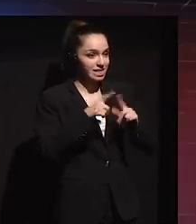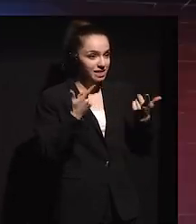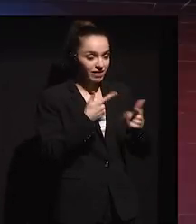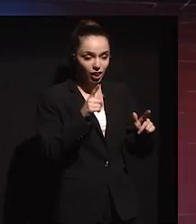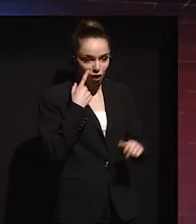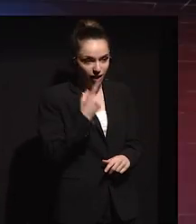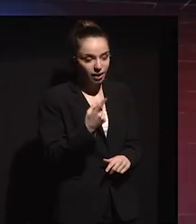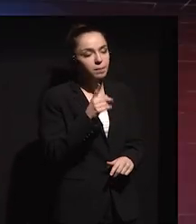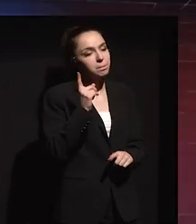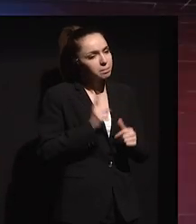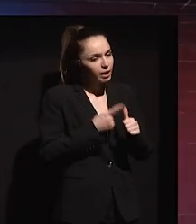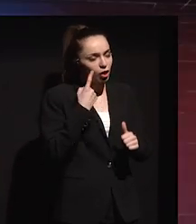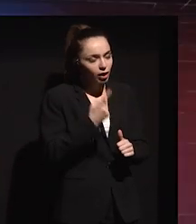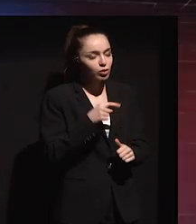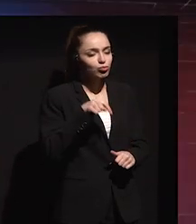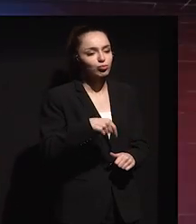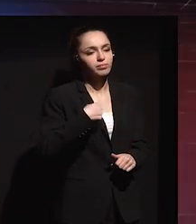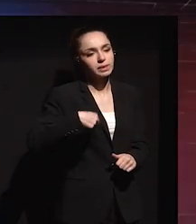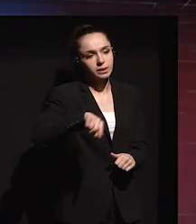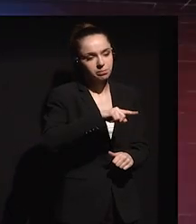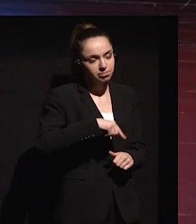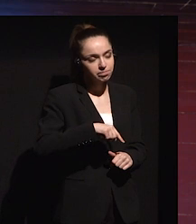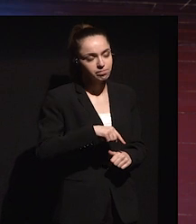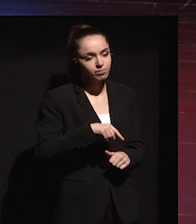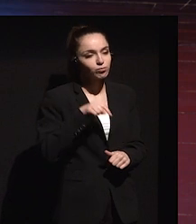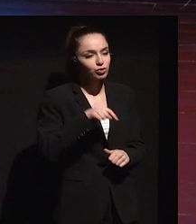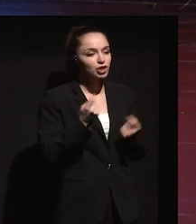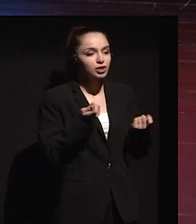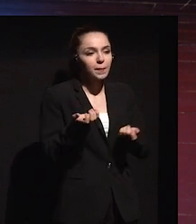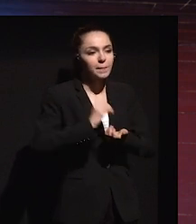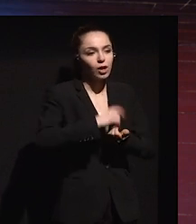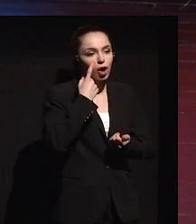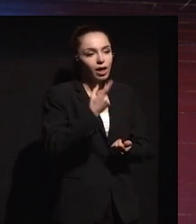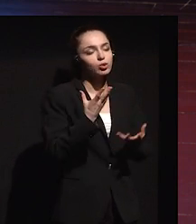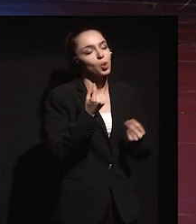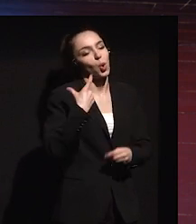First of all, it's special for us this cooperation